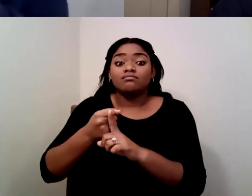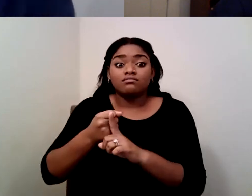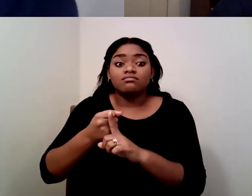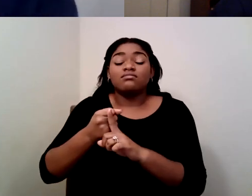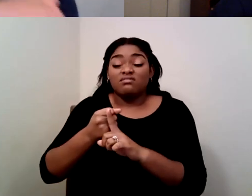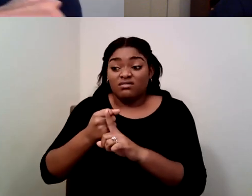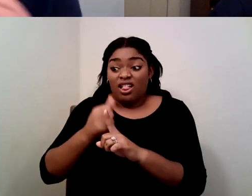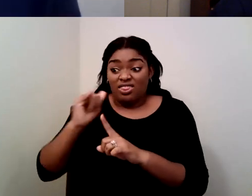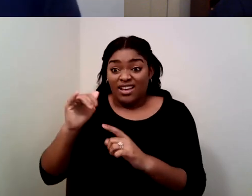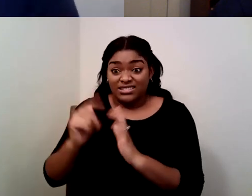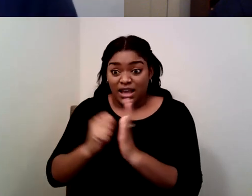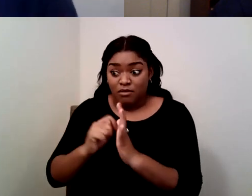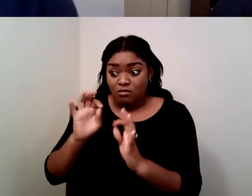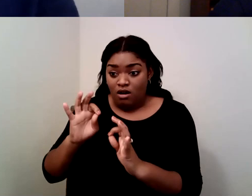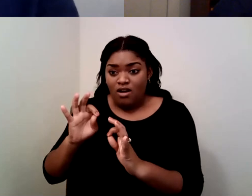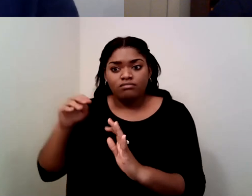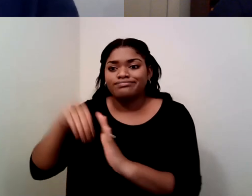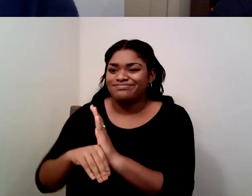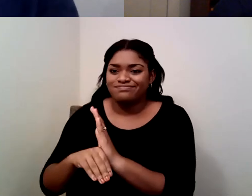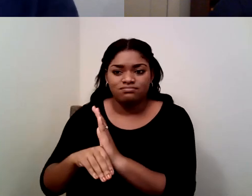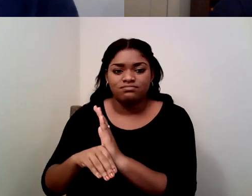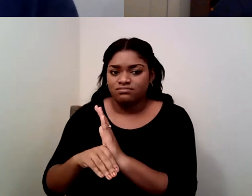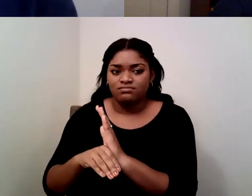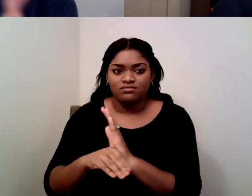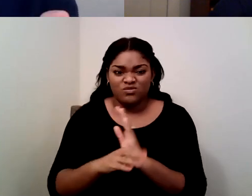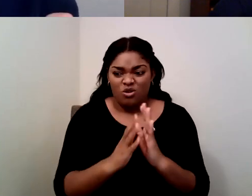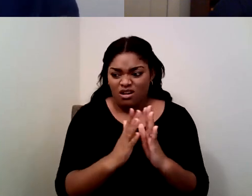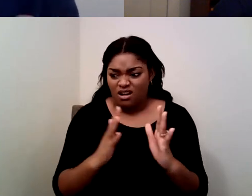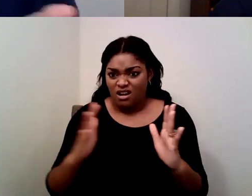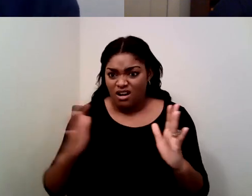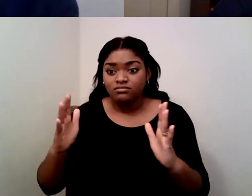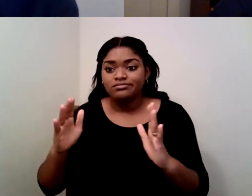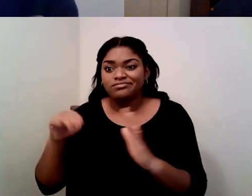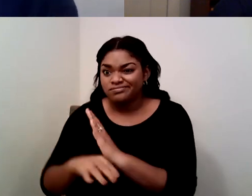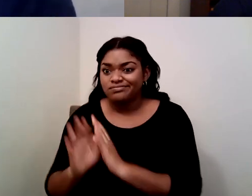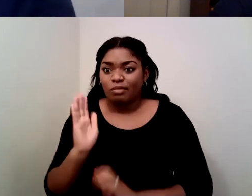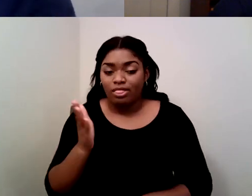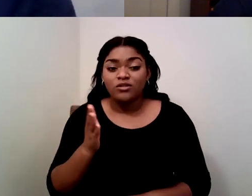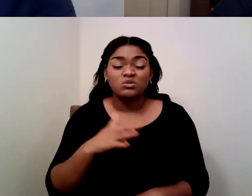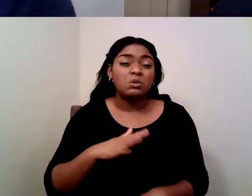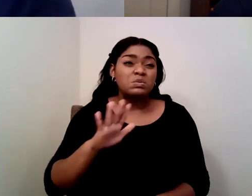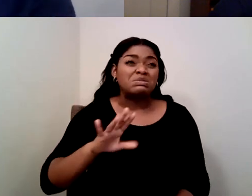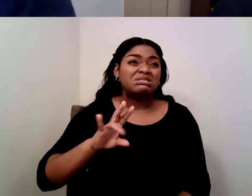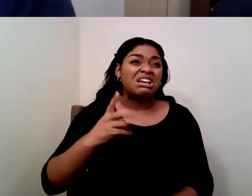And after that peak it is all downhill. And after maybe seven days, 10 days,